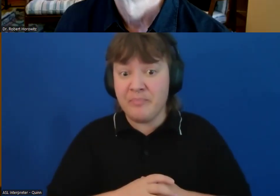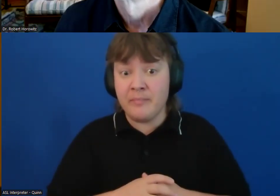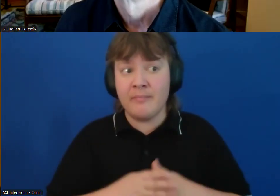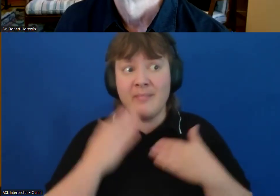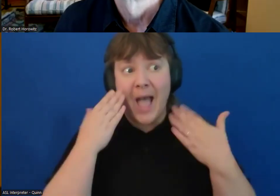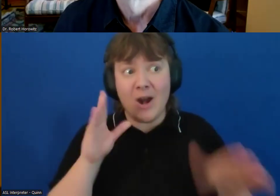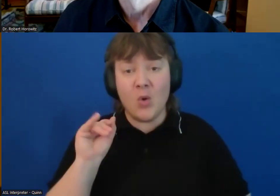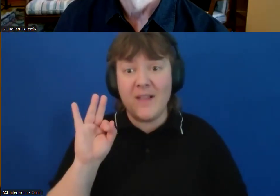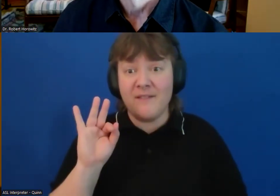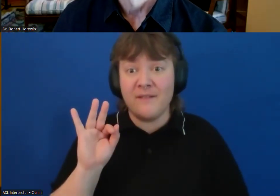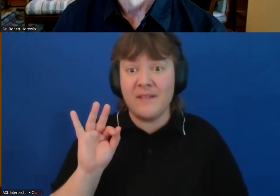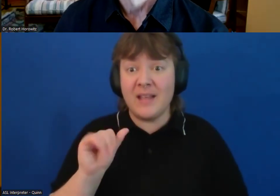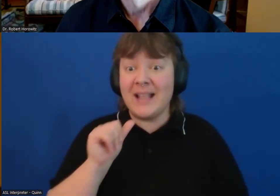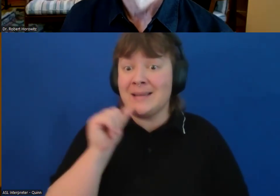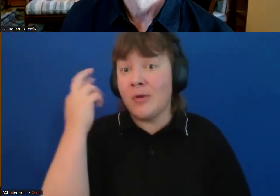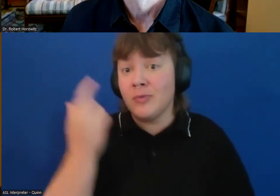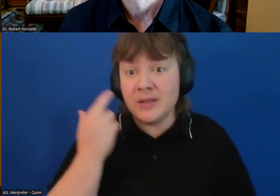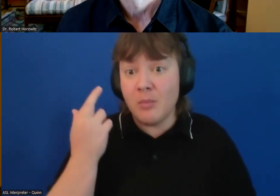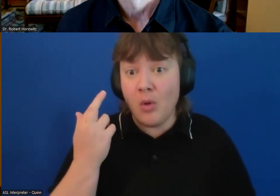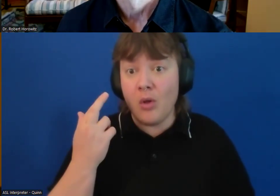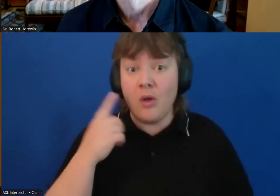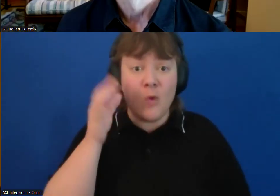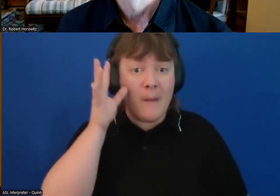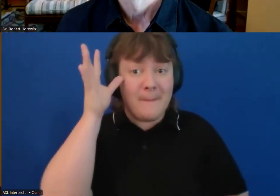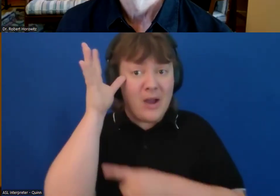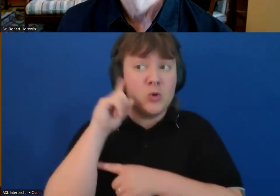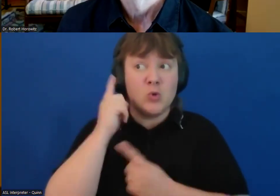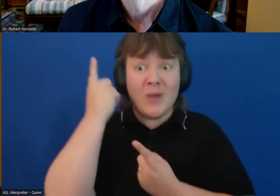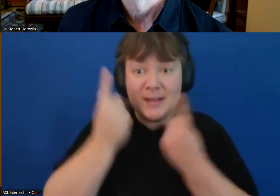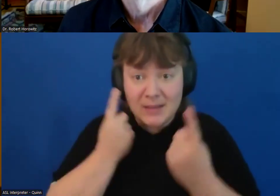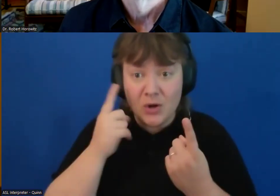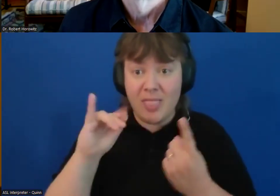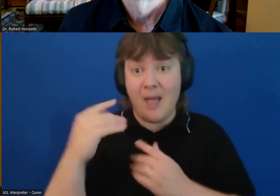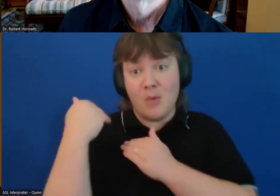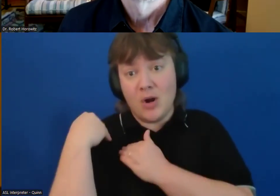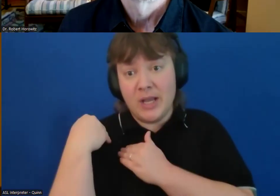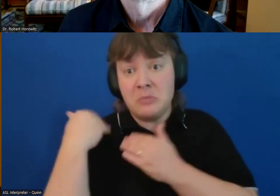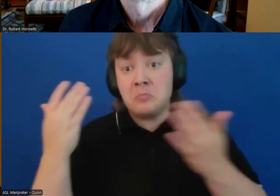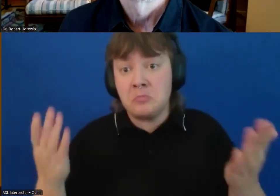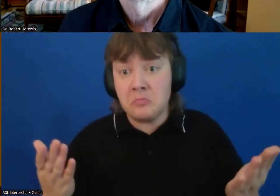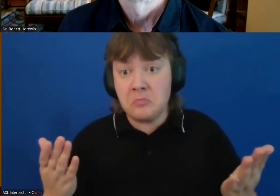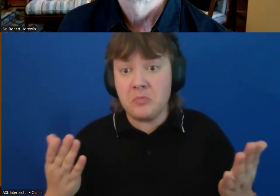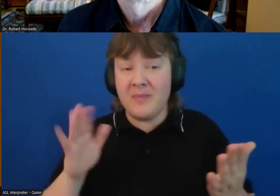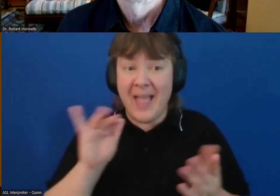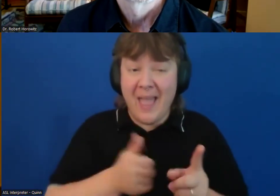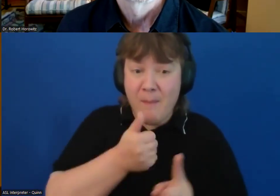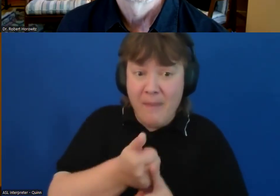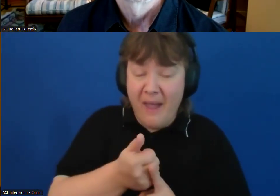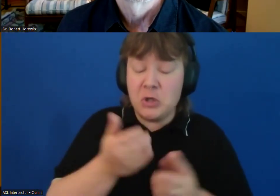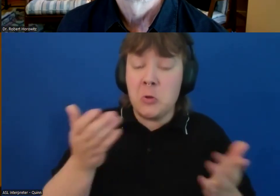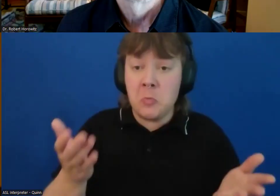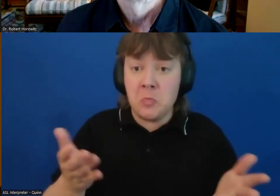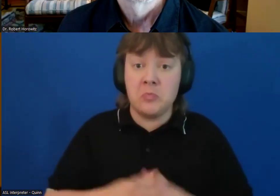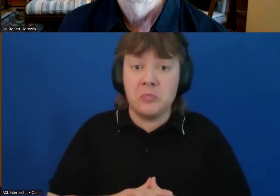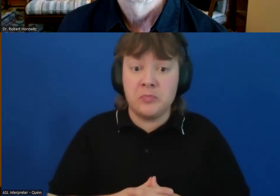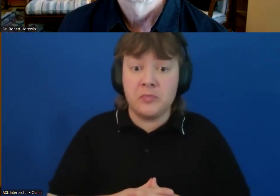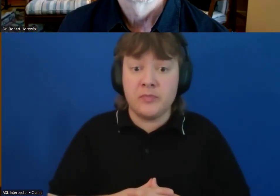unreasonable for a parent to consider that burden, that impact. The challenge is how do they really